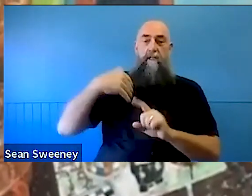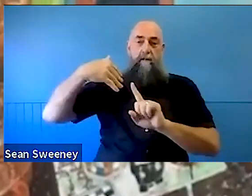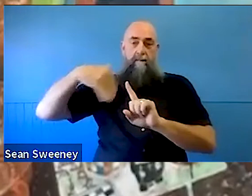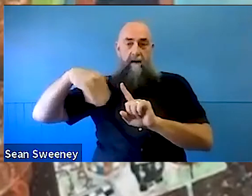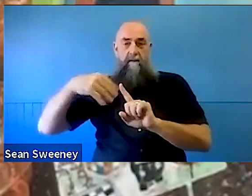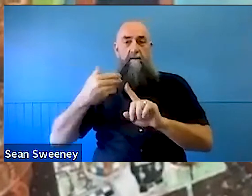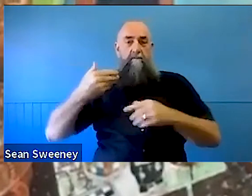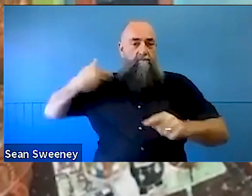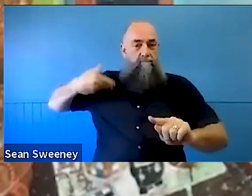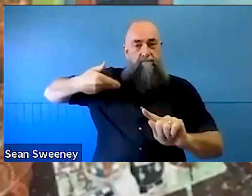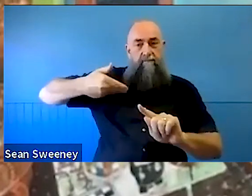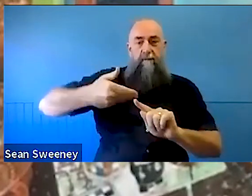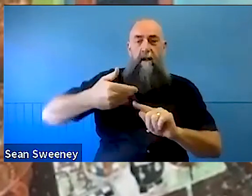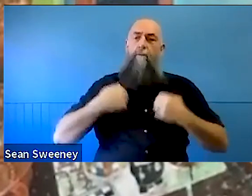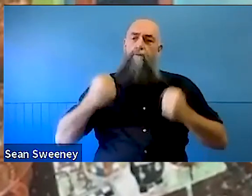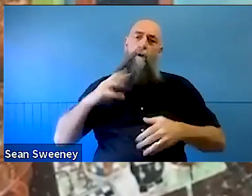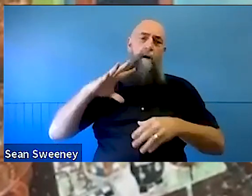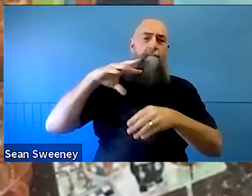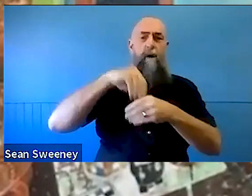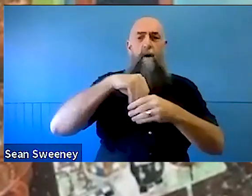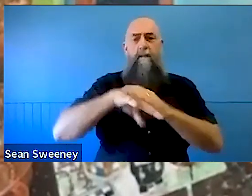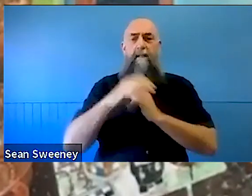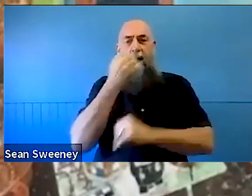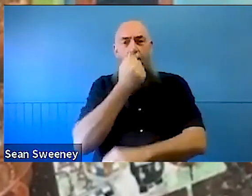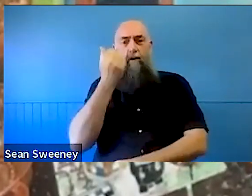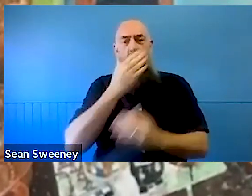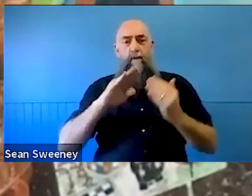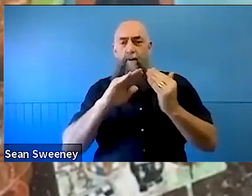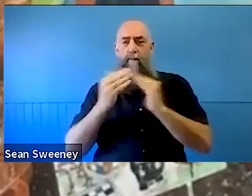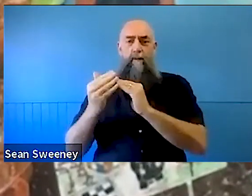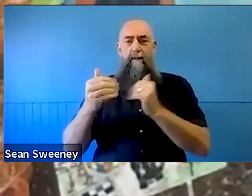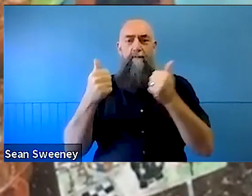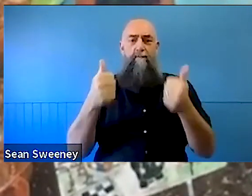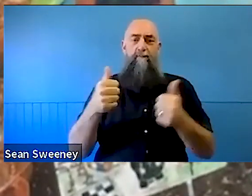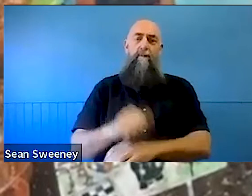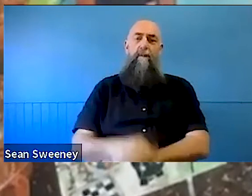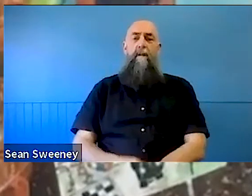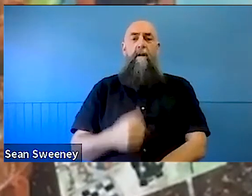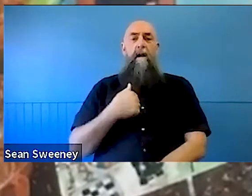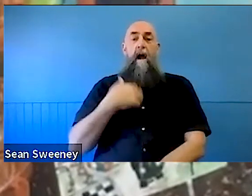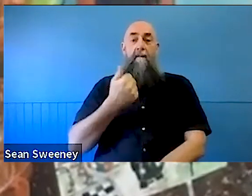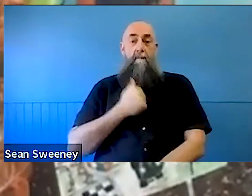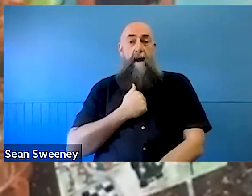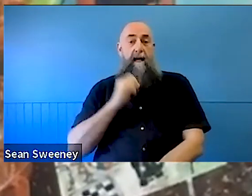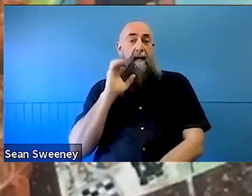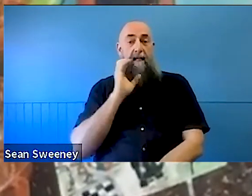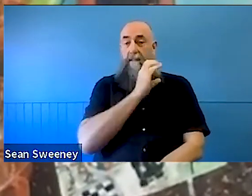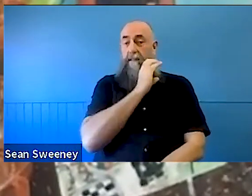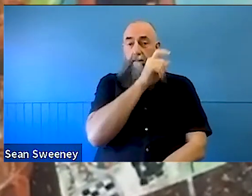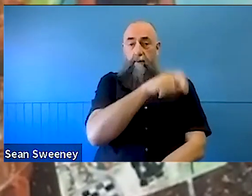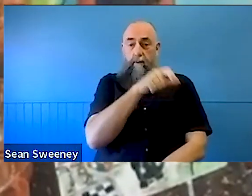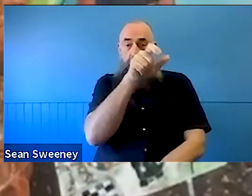My cousins also have a mixed race background.